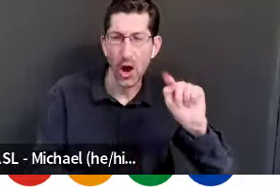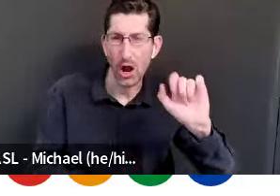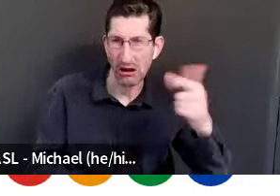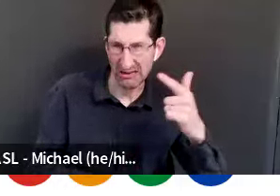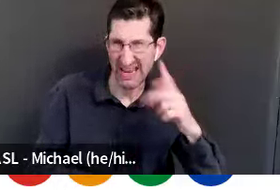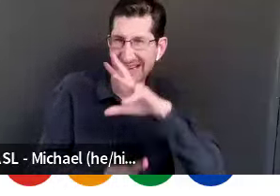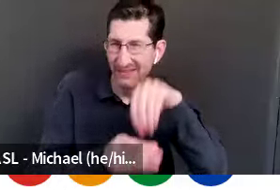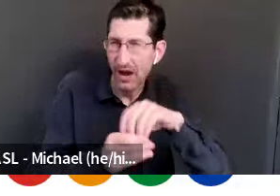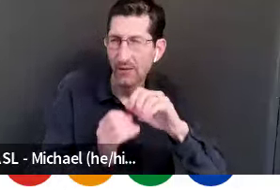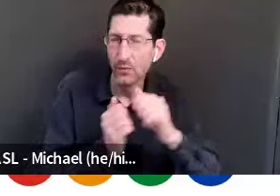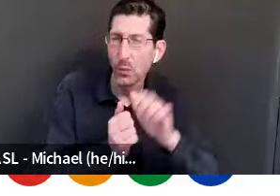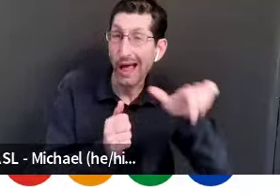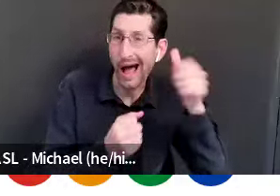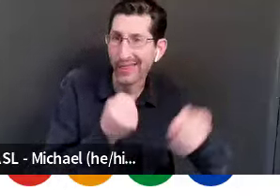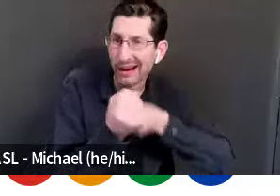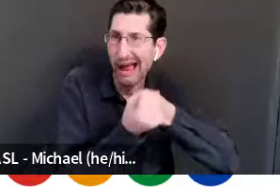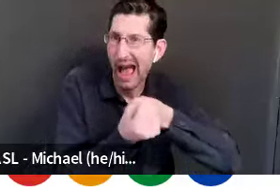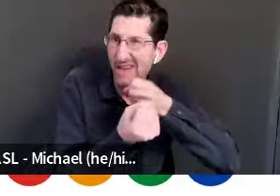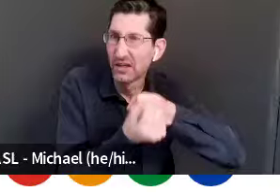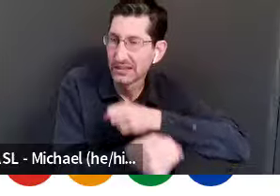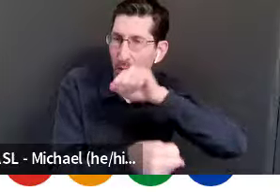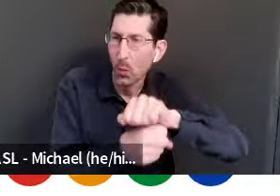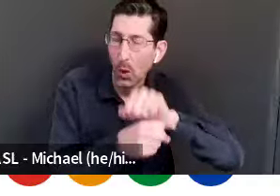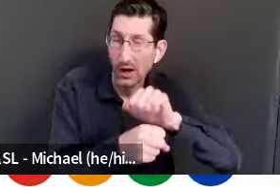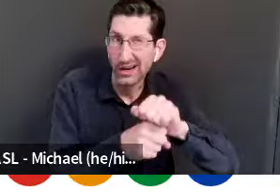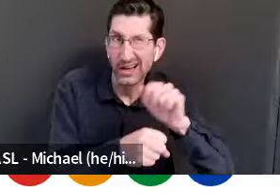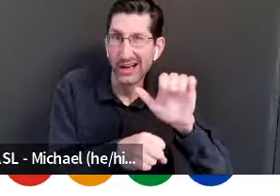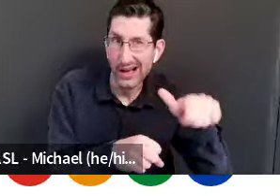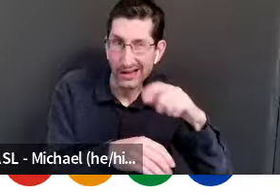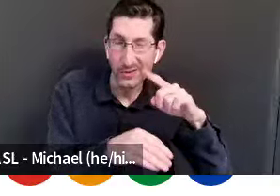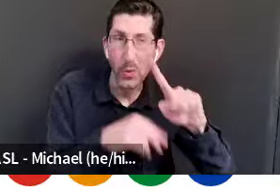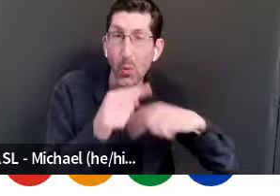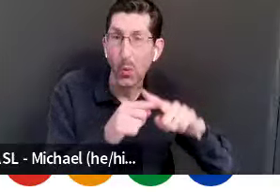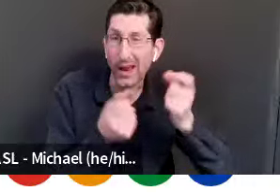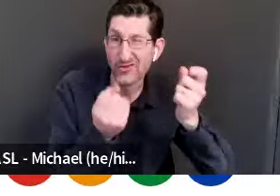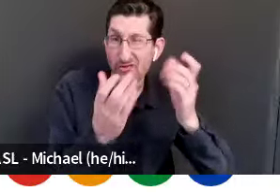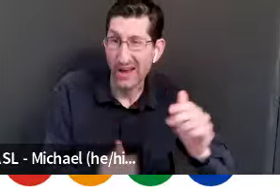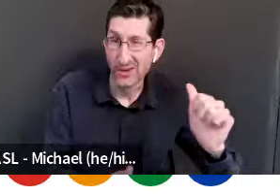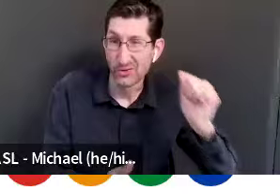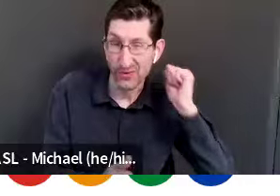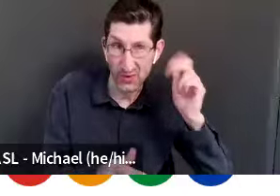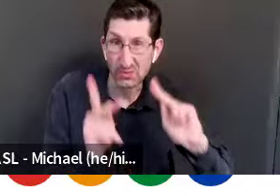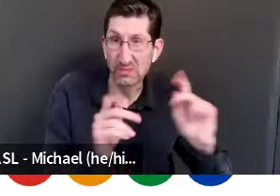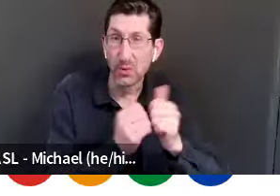YOU LATER THIS WEEK. RTAG IS DOING OTHER ADVOCACY EFFORTS SURROUNDING SERVICE ANIMAL